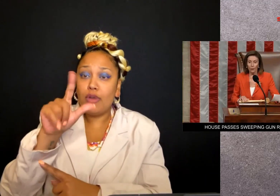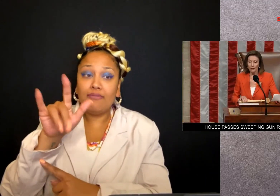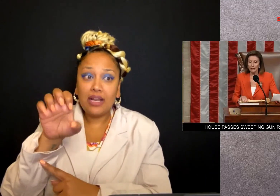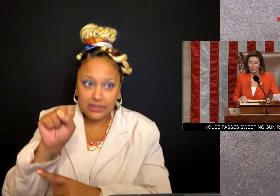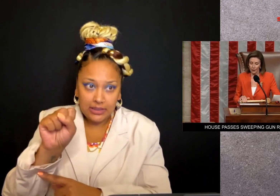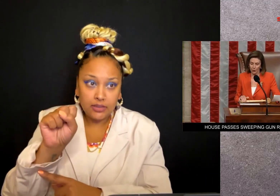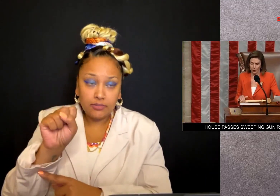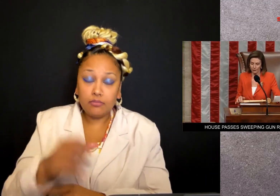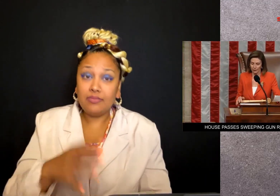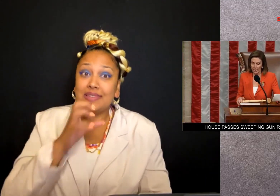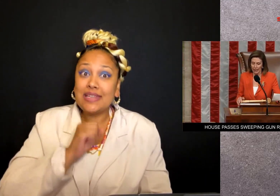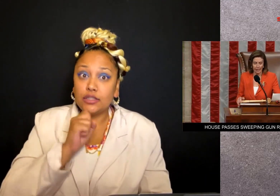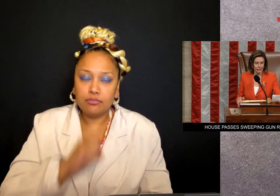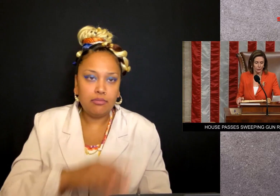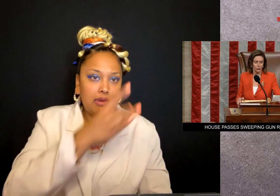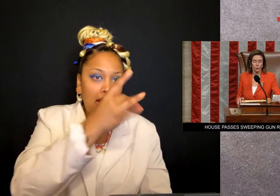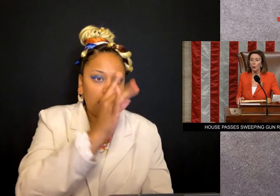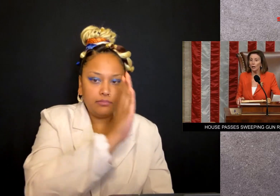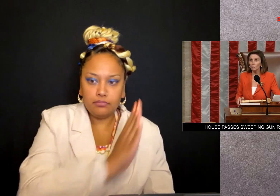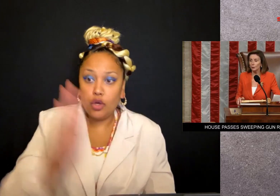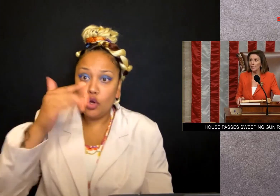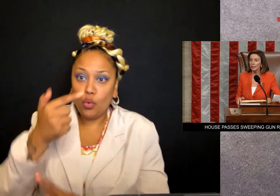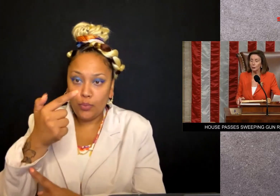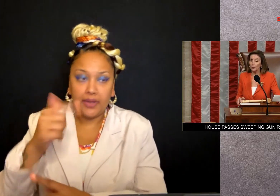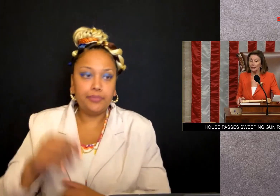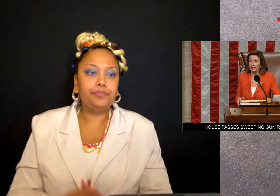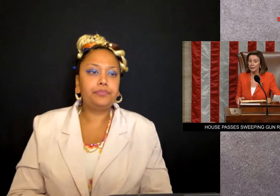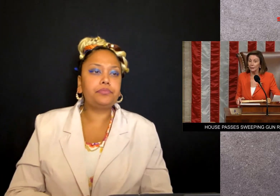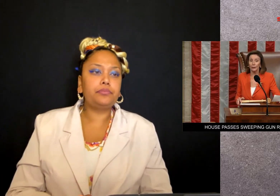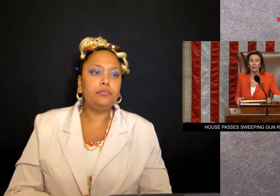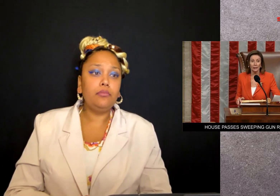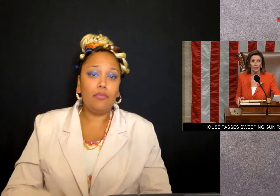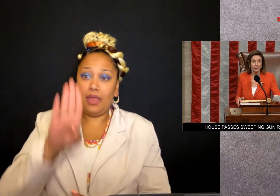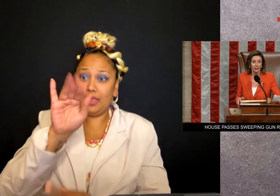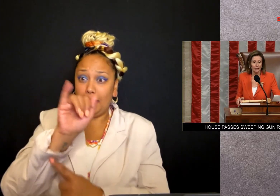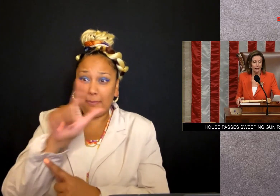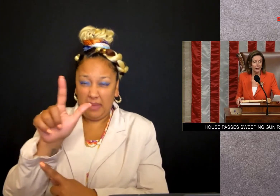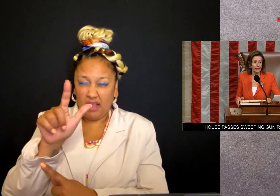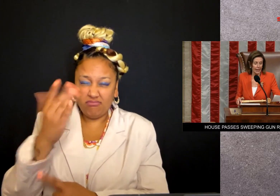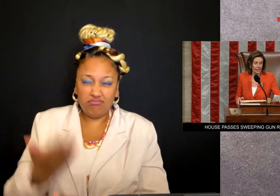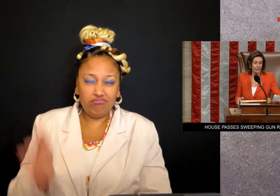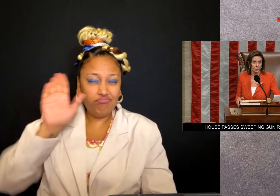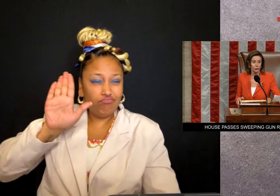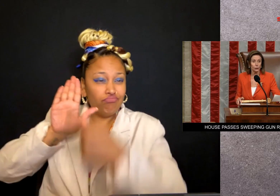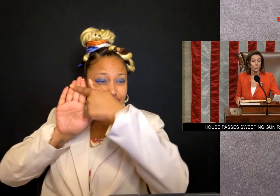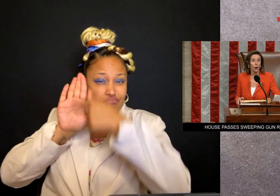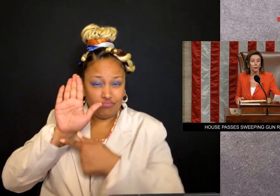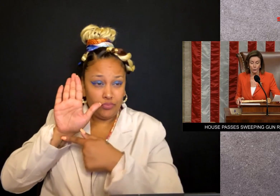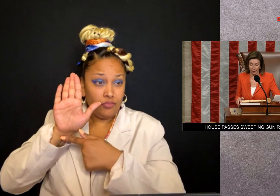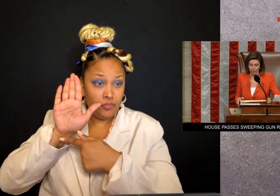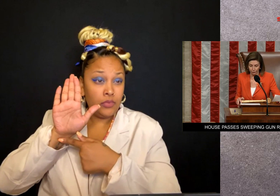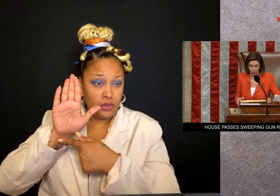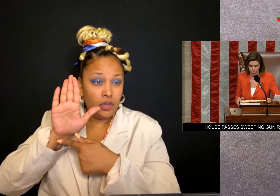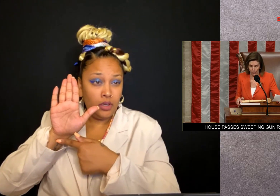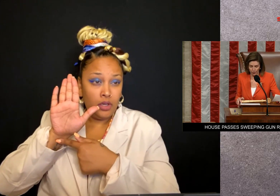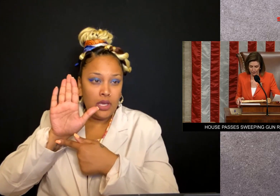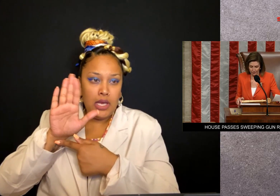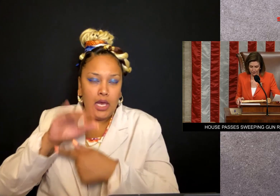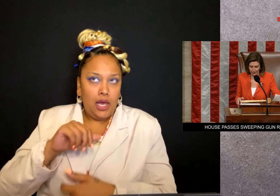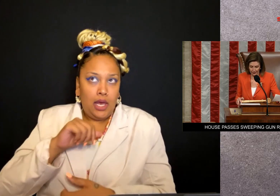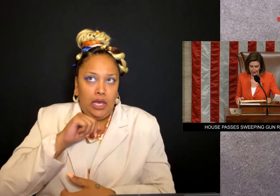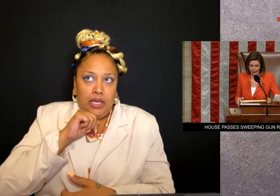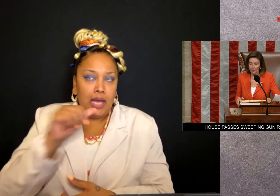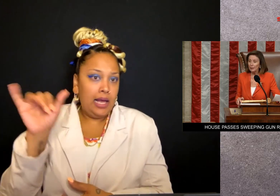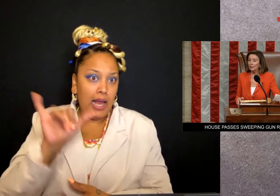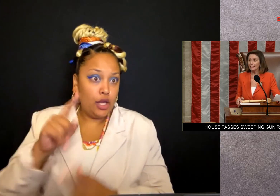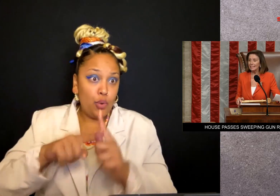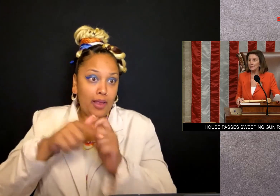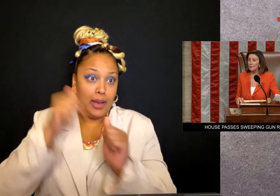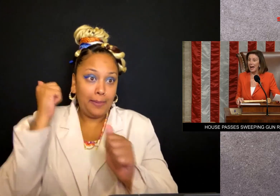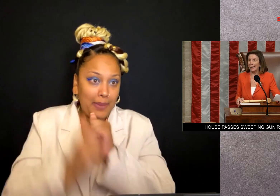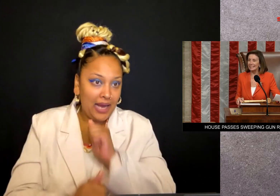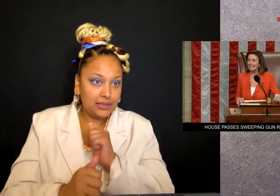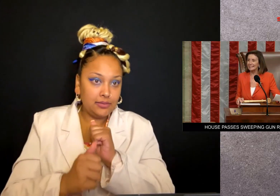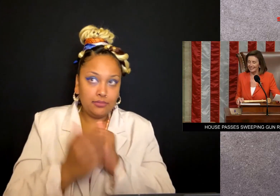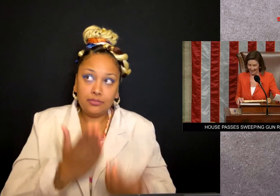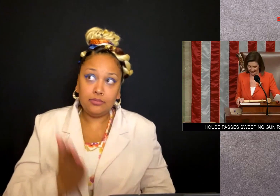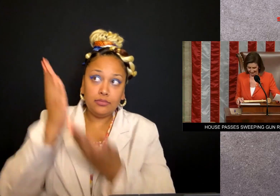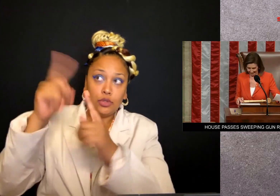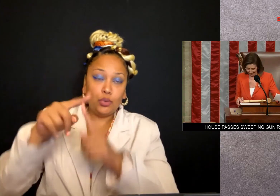like raising the age to buy a certain semi automatic rifle from 18 to 21 the bill won't